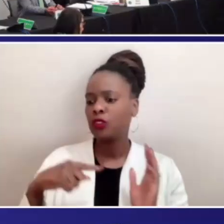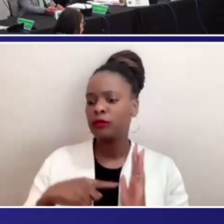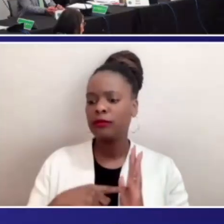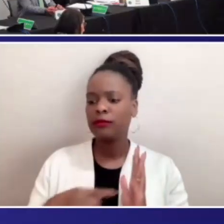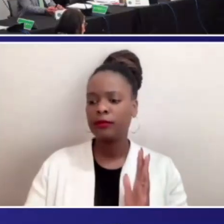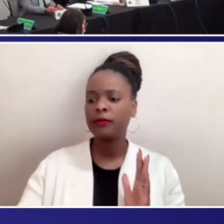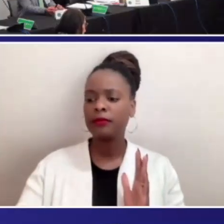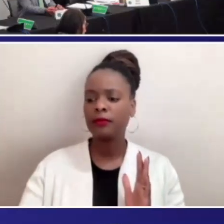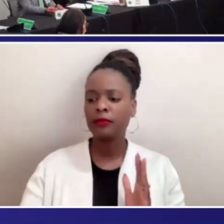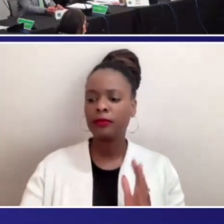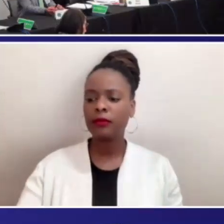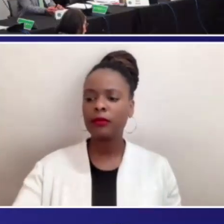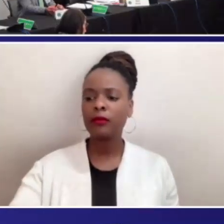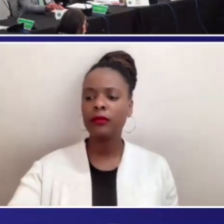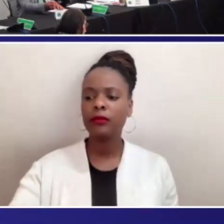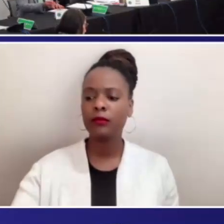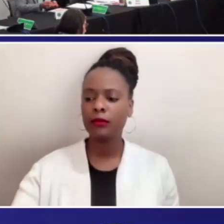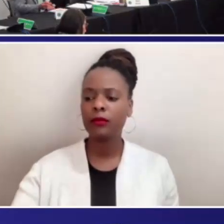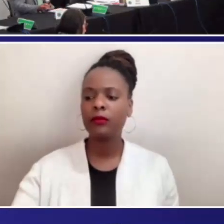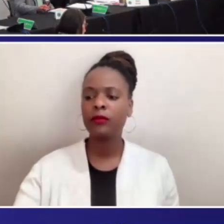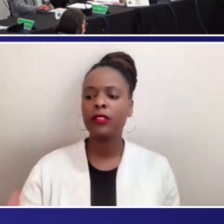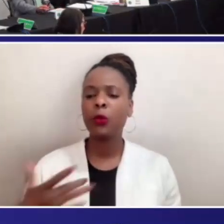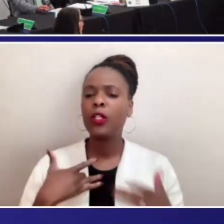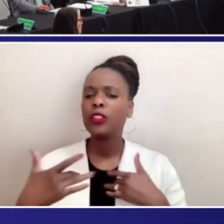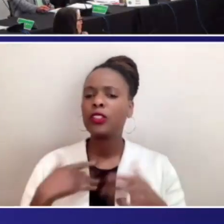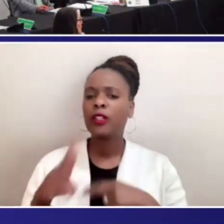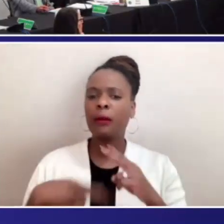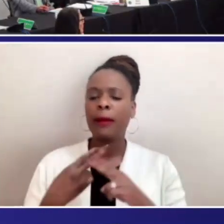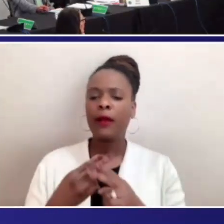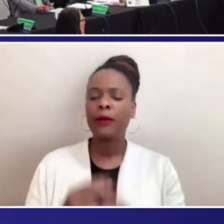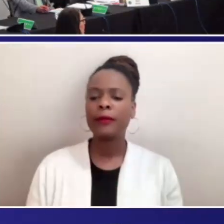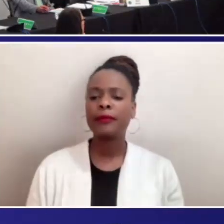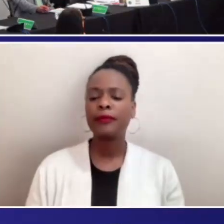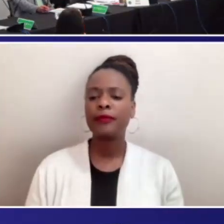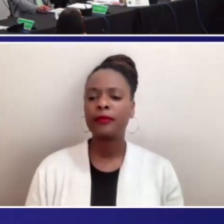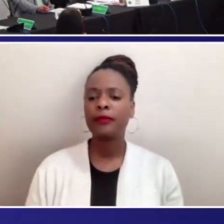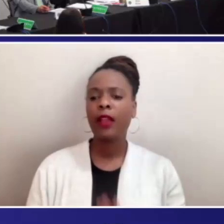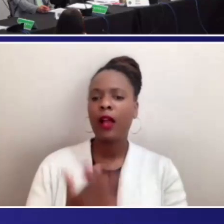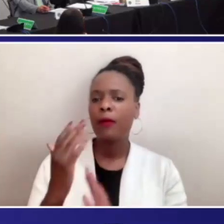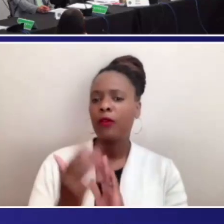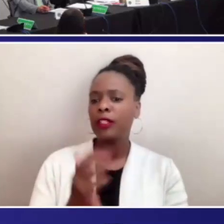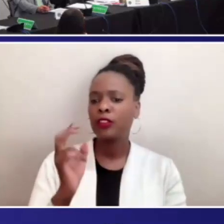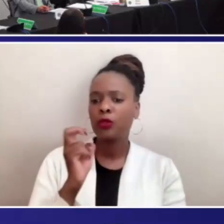we're concerned a little bit about the difficulty operationally, both for the Department and for schools in